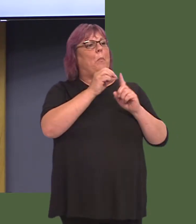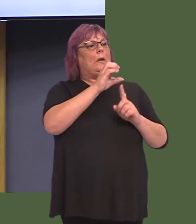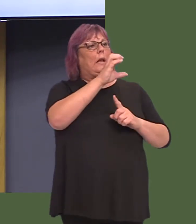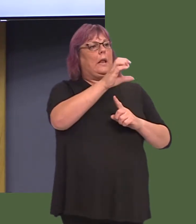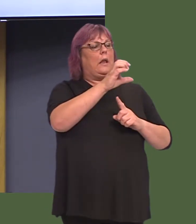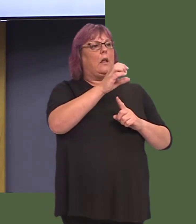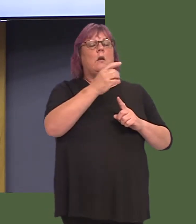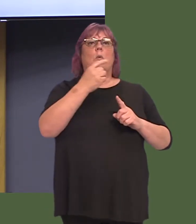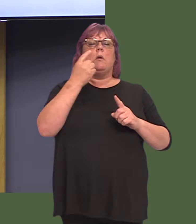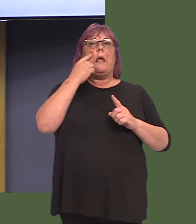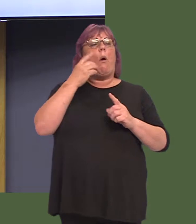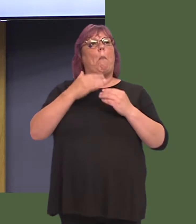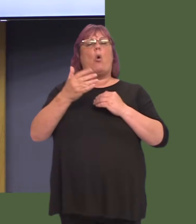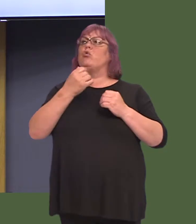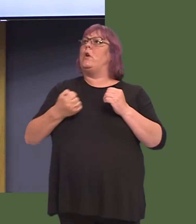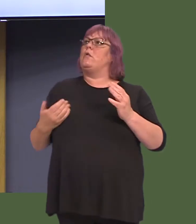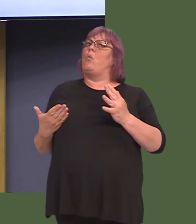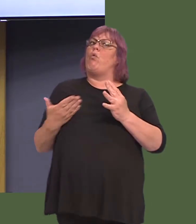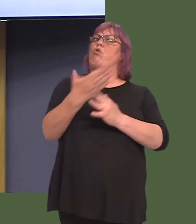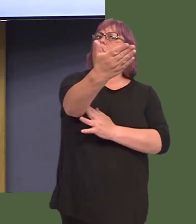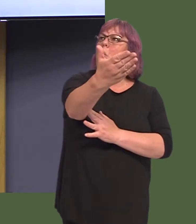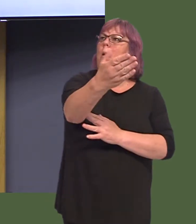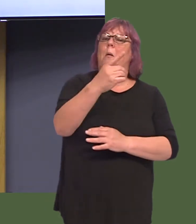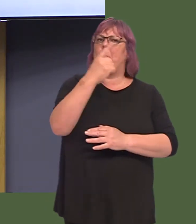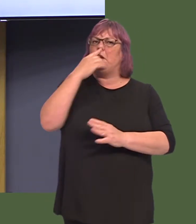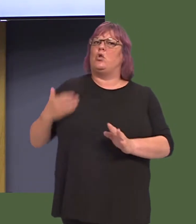trains going through Pontyclun, but not necessarily stopping in Pontyclun.